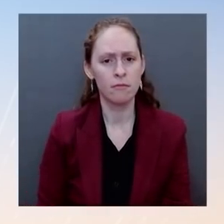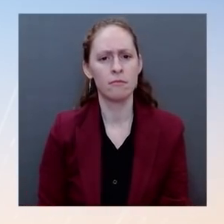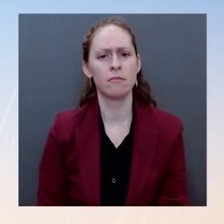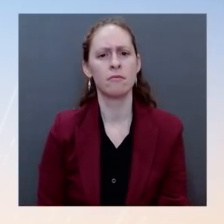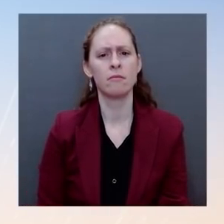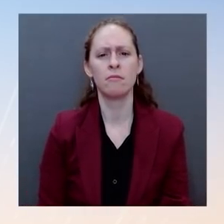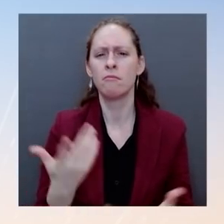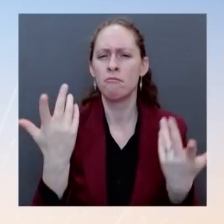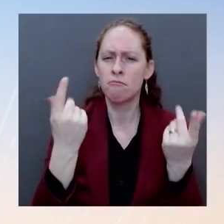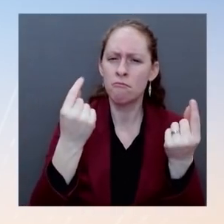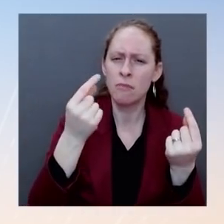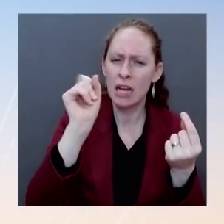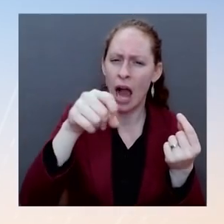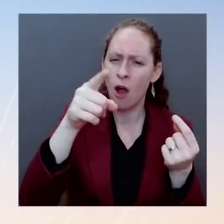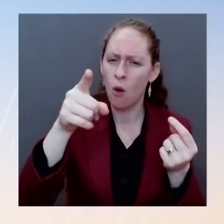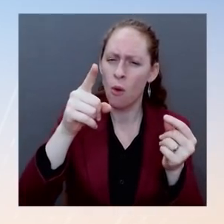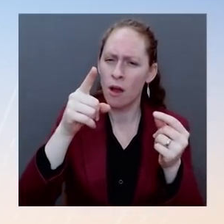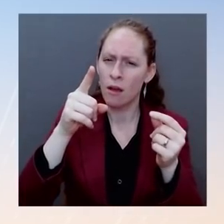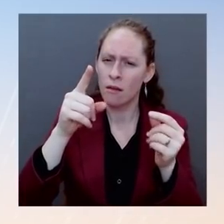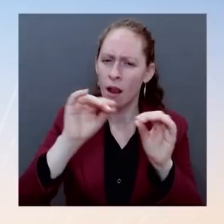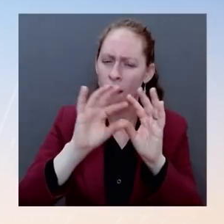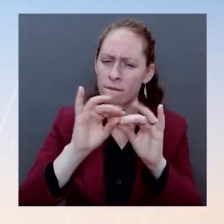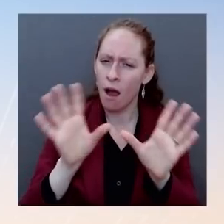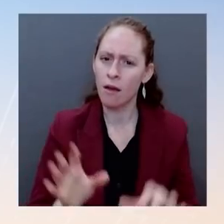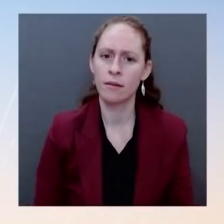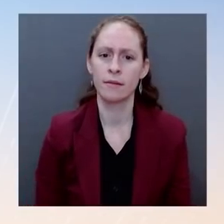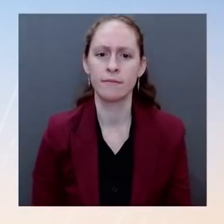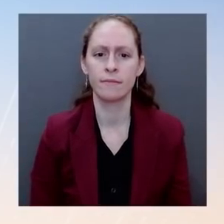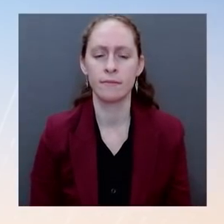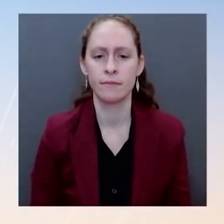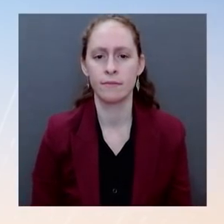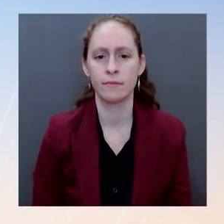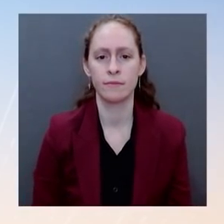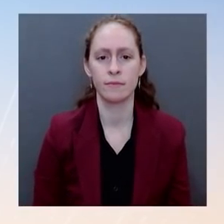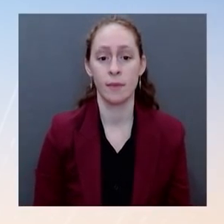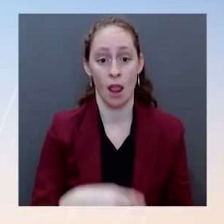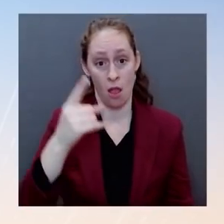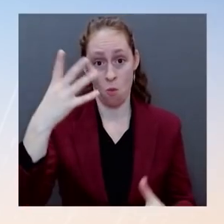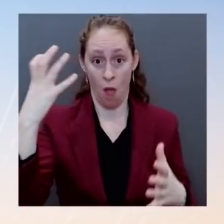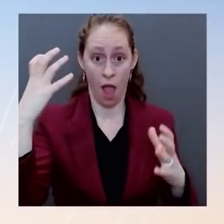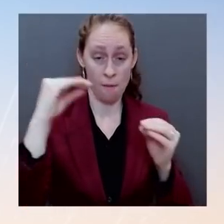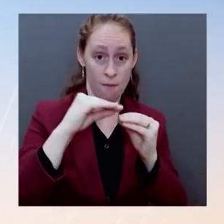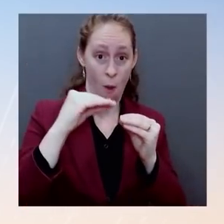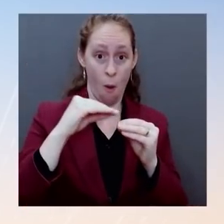Ms. Psaki: Save room for this. Mr. Deese: So, the first issue of the inland ports --